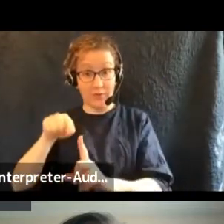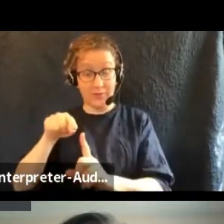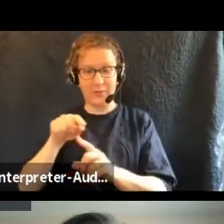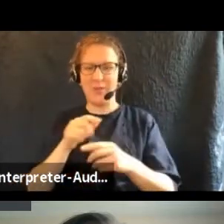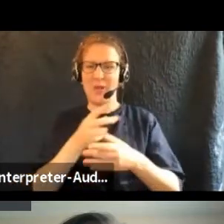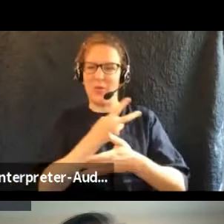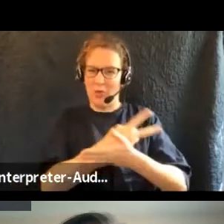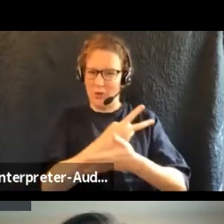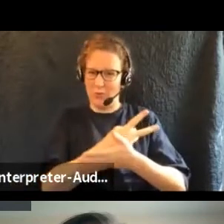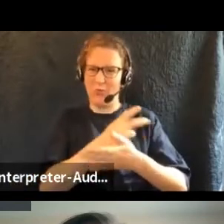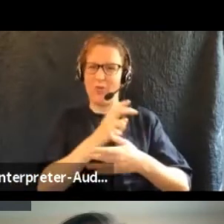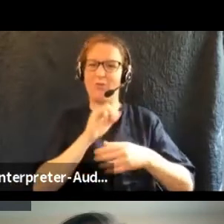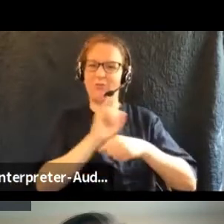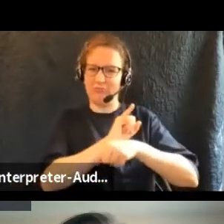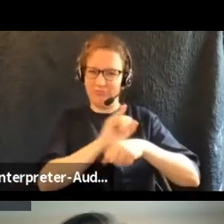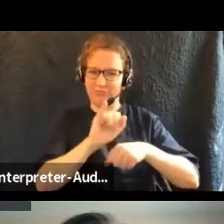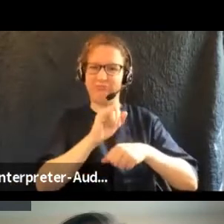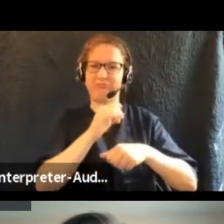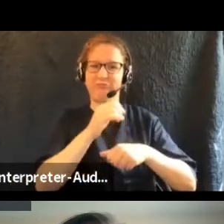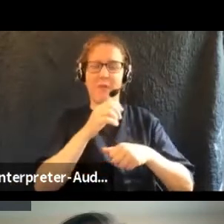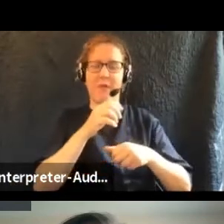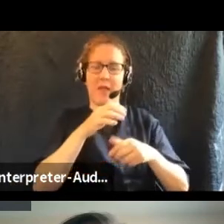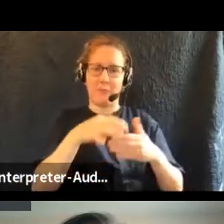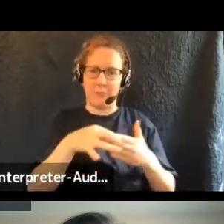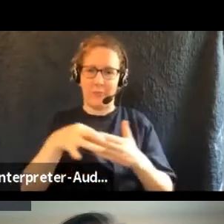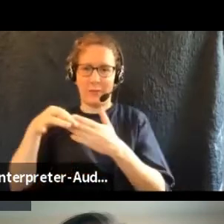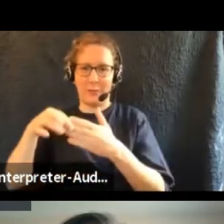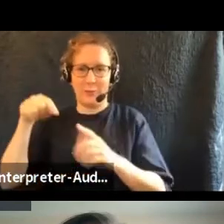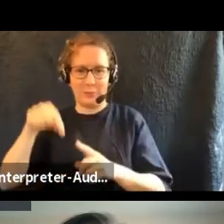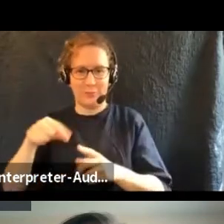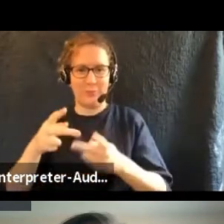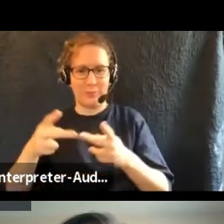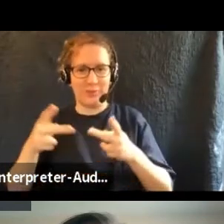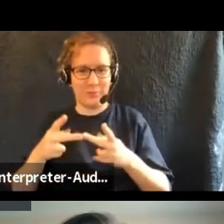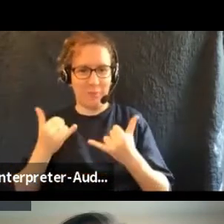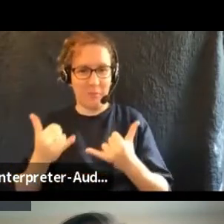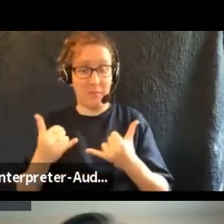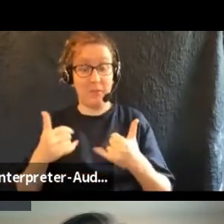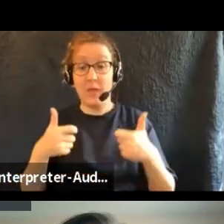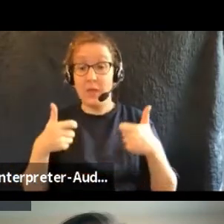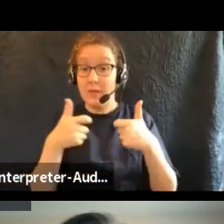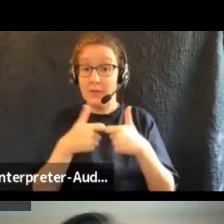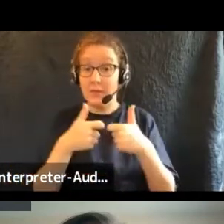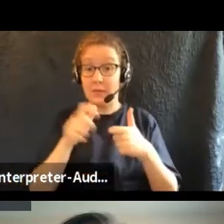So for digital accessibility, what I do actually, hold on. Yeah.